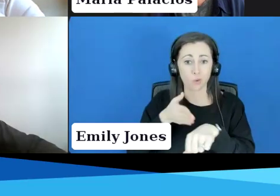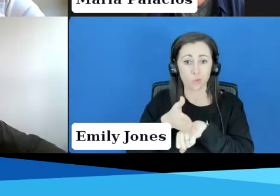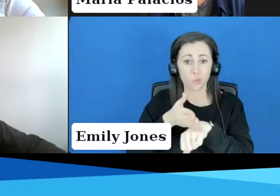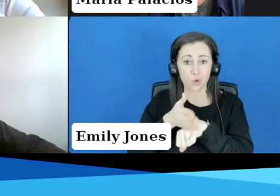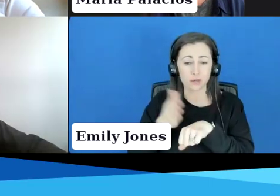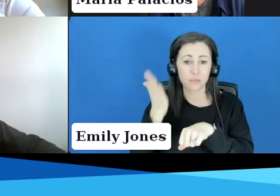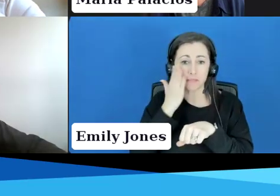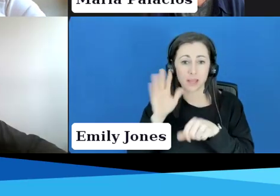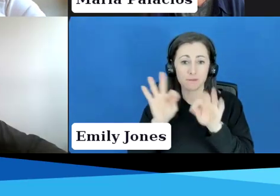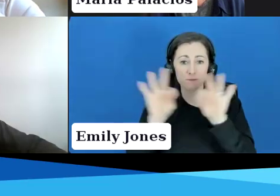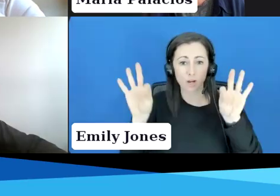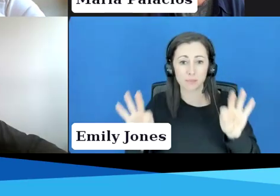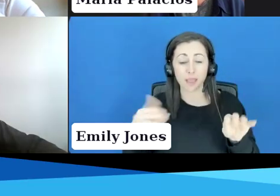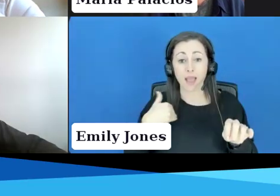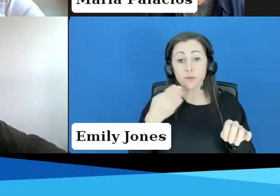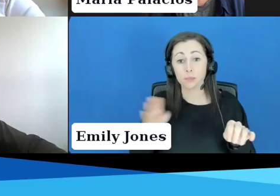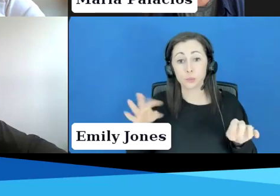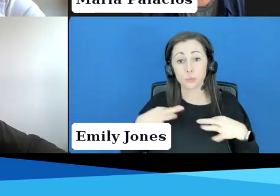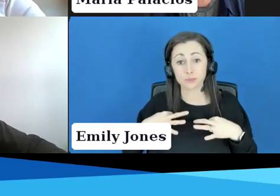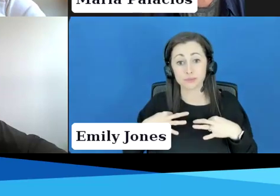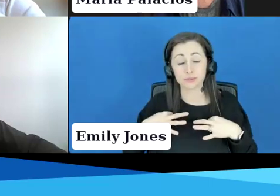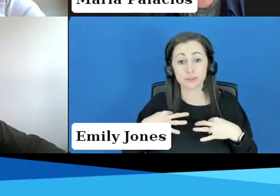and I'm wearing a blue top and a denim hat.